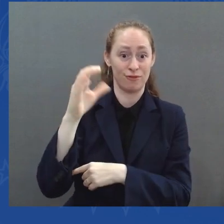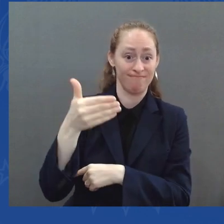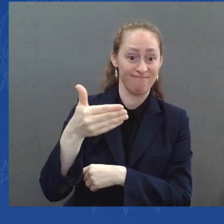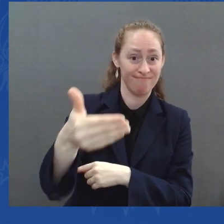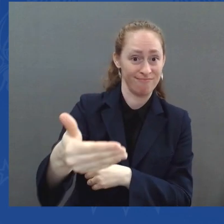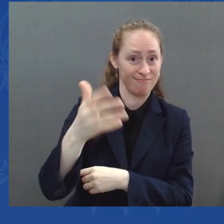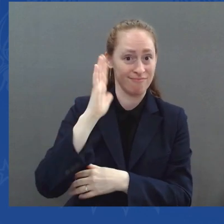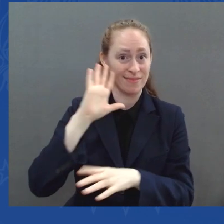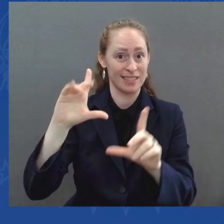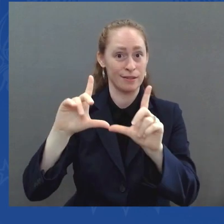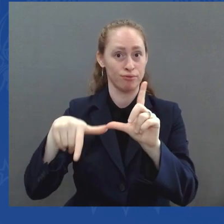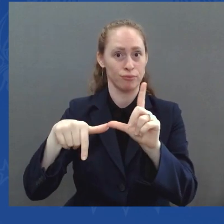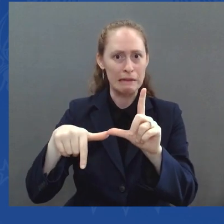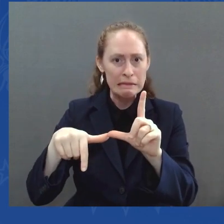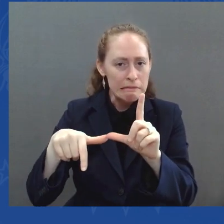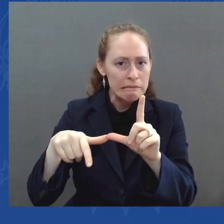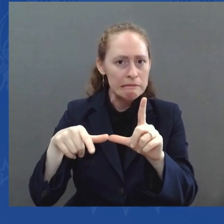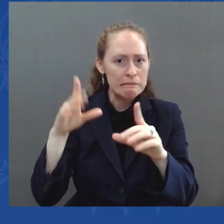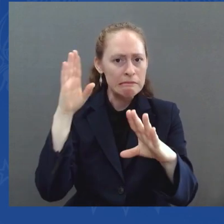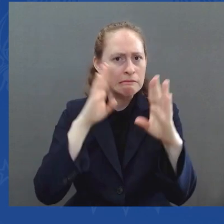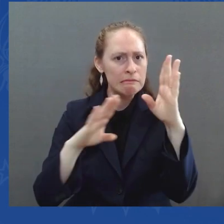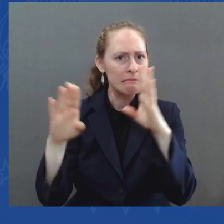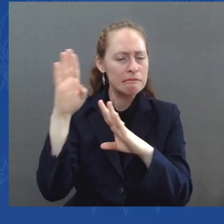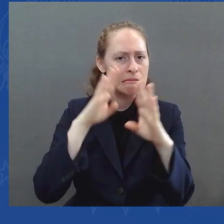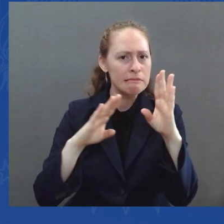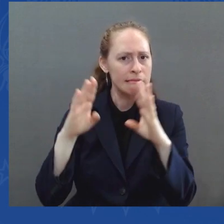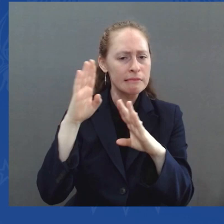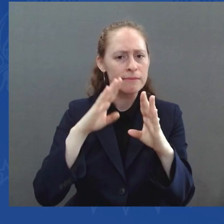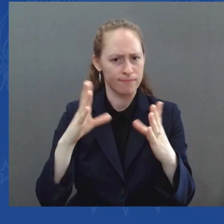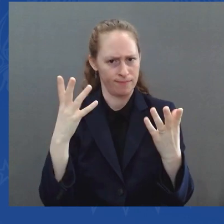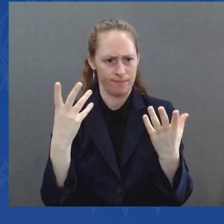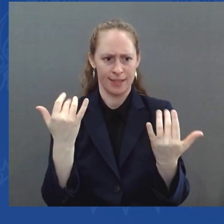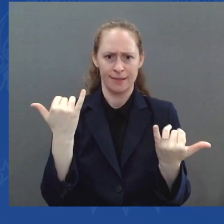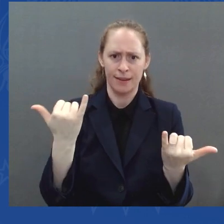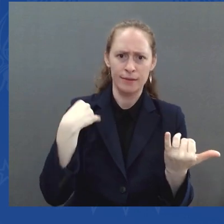that refuse to expand Medicaid for no reason